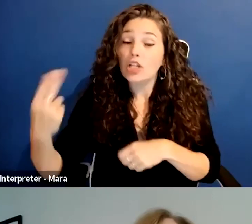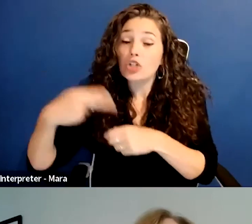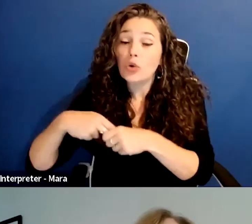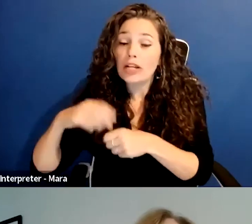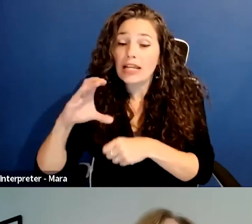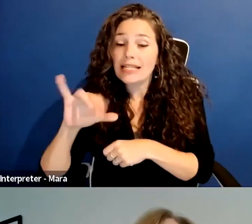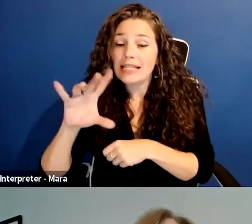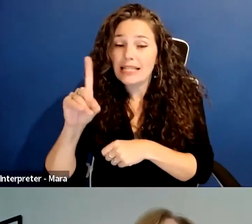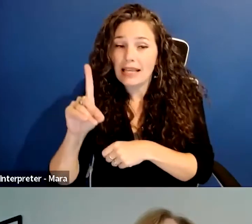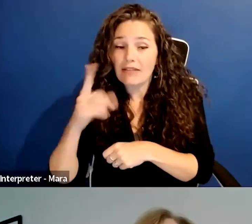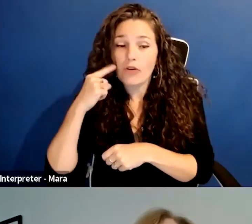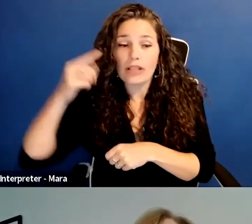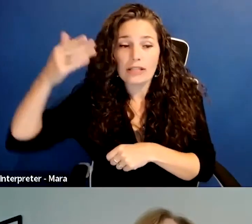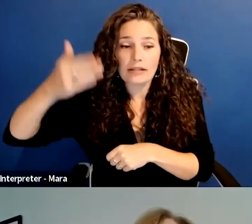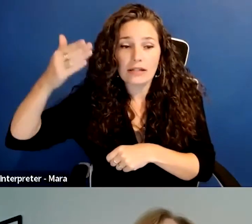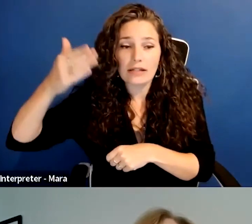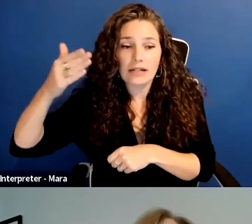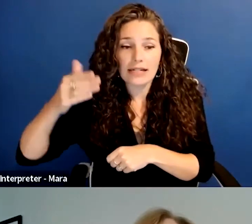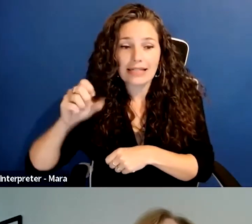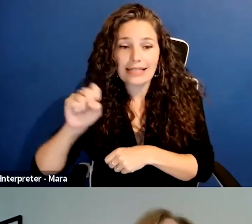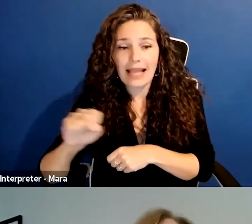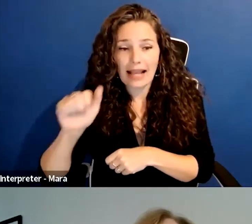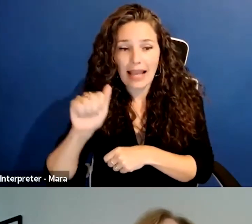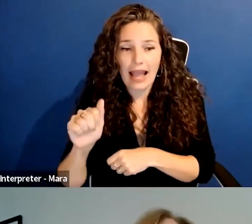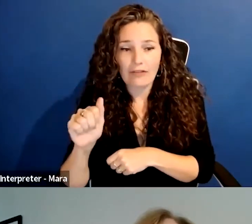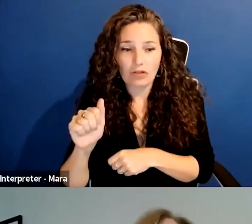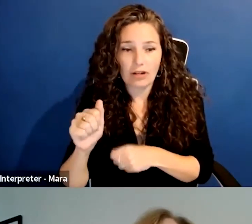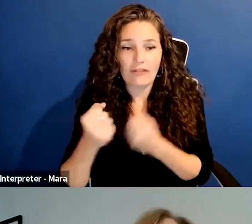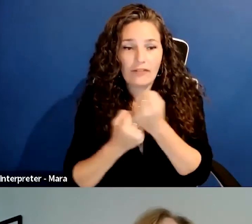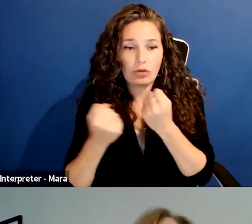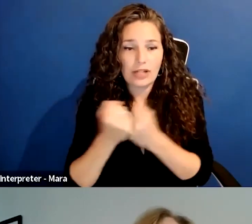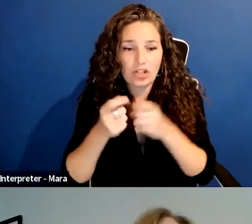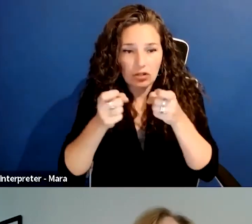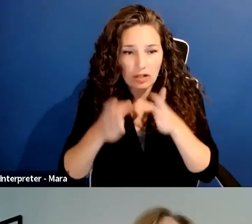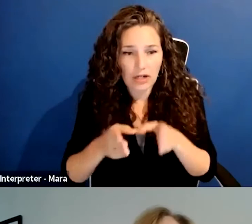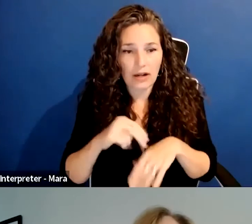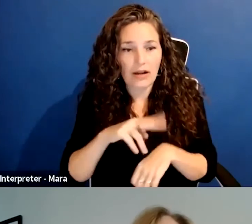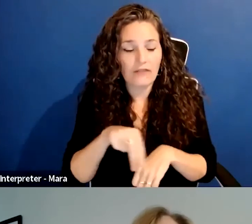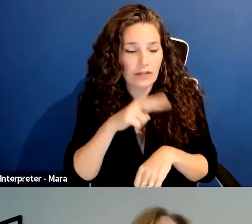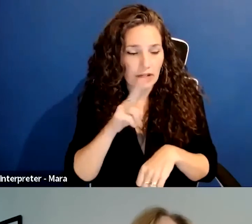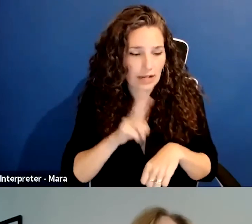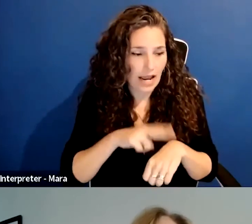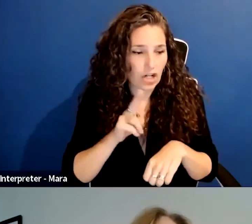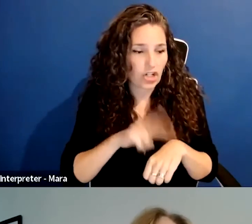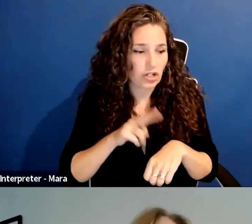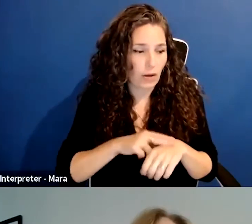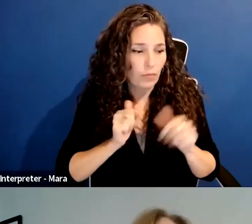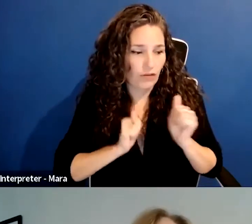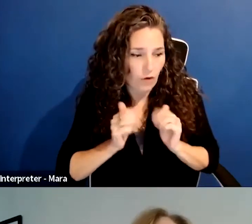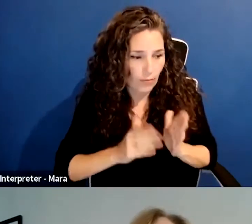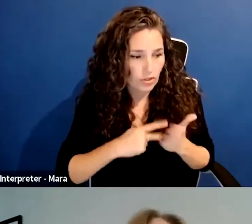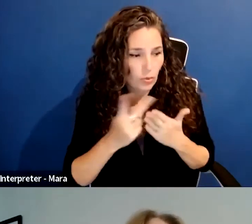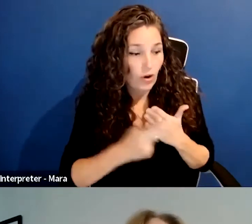is SAG-AFTRA Foundation Director of National Performers Programs and Executive Producer